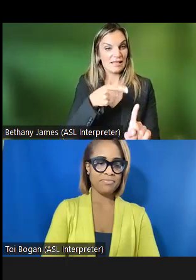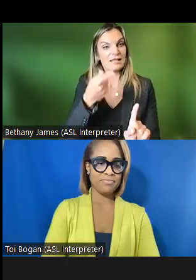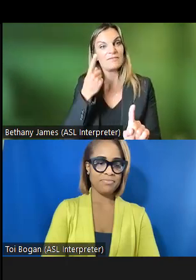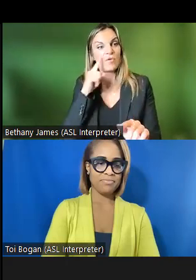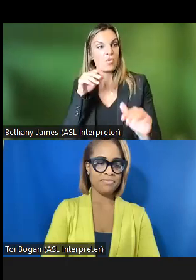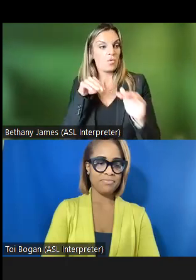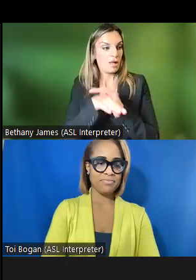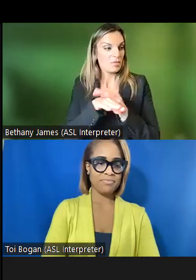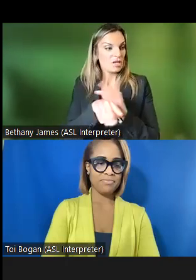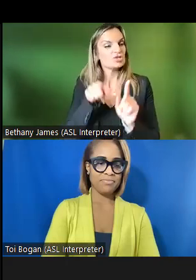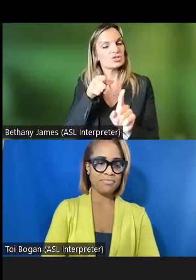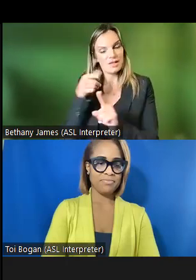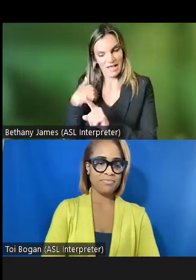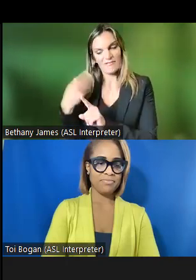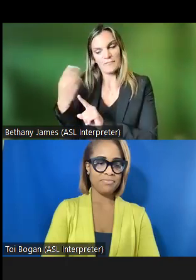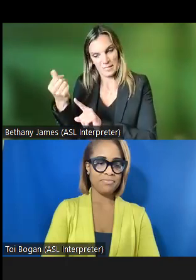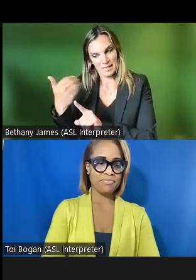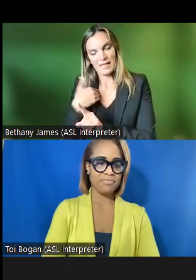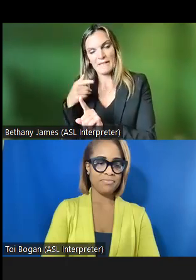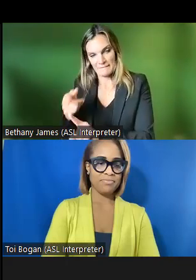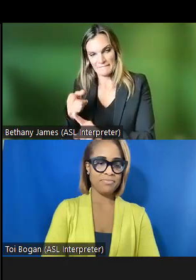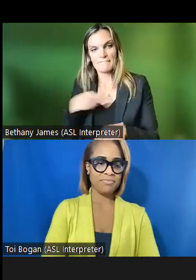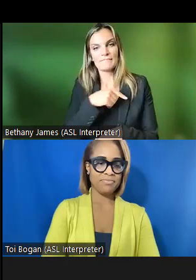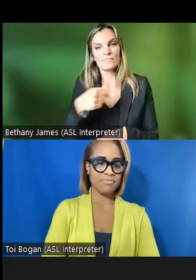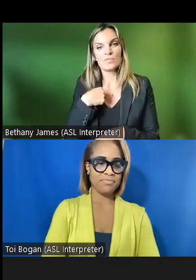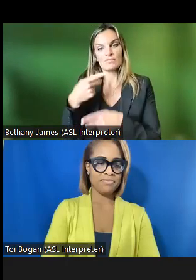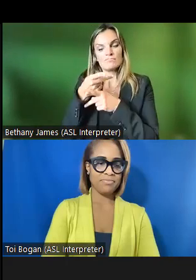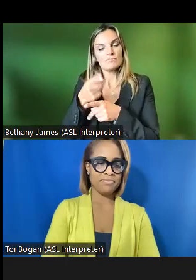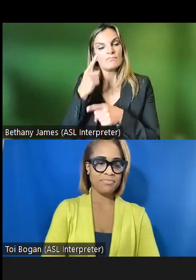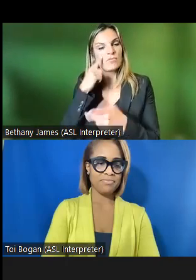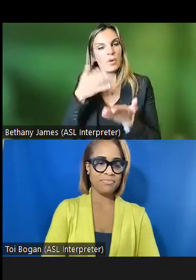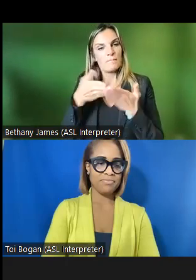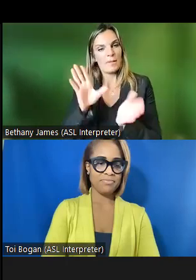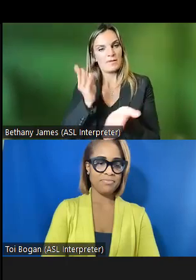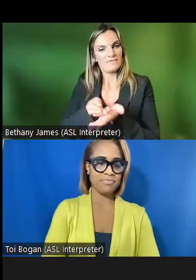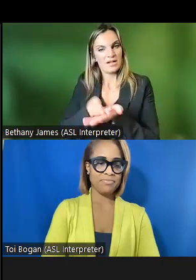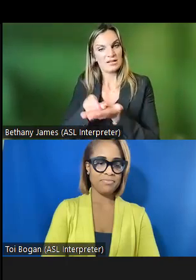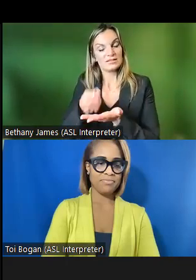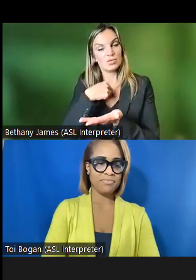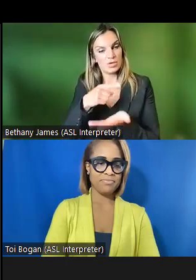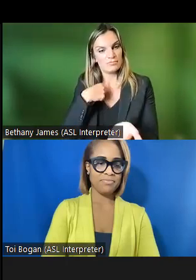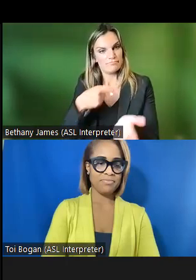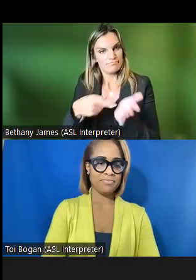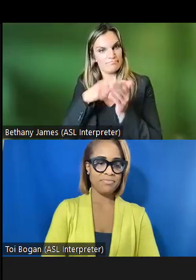And we are stewards of public funds, and so we have a high obligation to make sure that what we are doing is accessible to people.